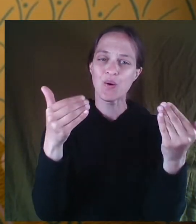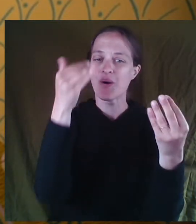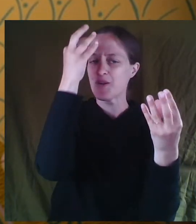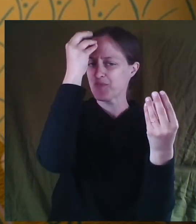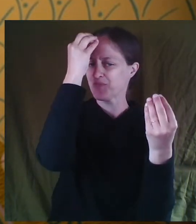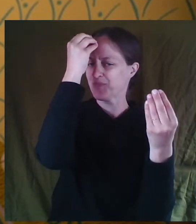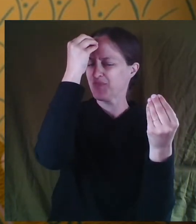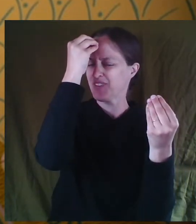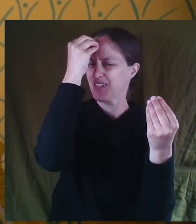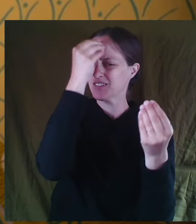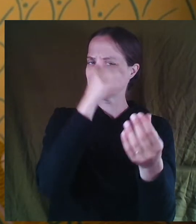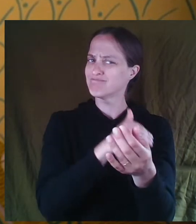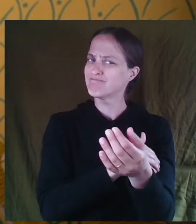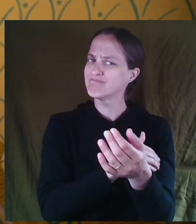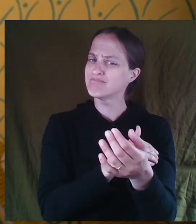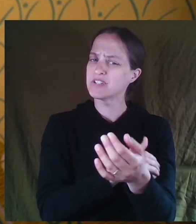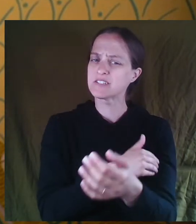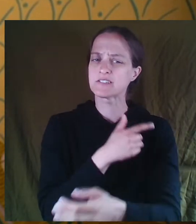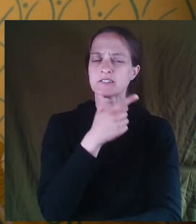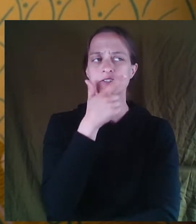What have learned? Take a moment to think about that.